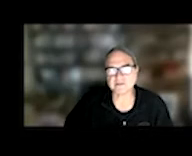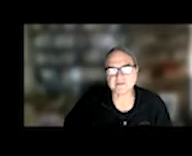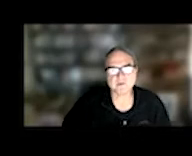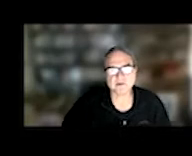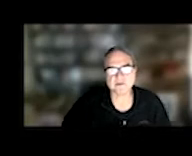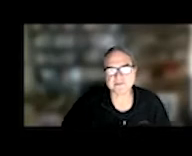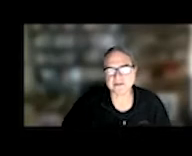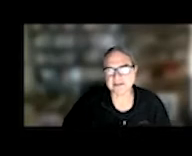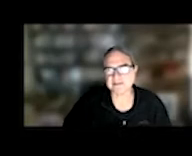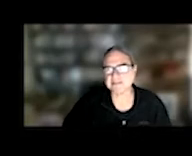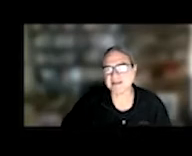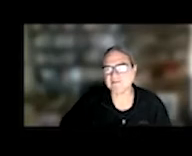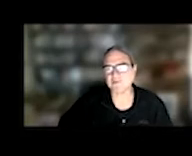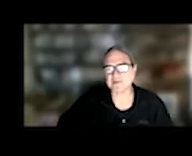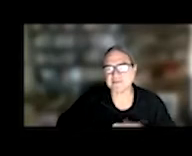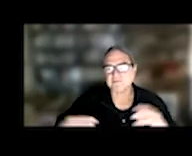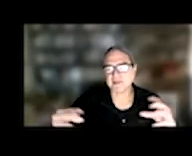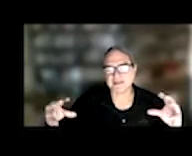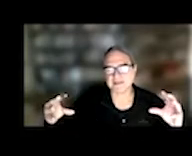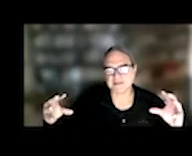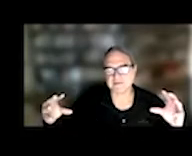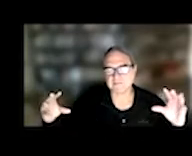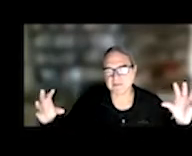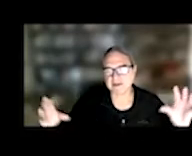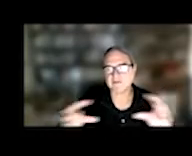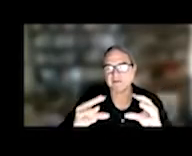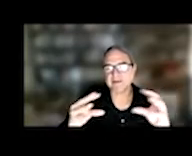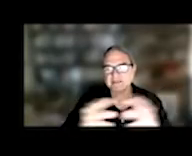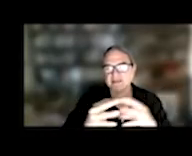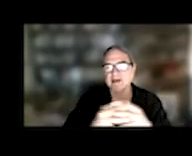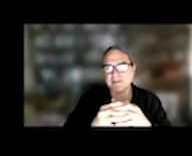and supports and again this is kind of where we see a blend of Public Health and Medicine coming